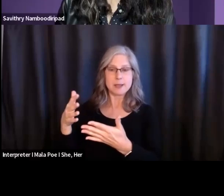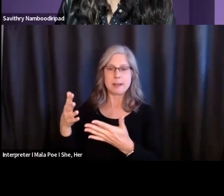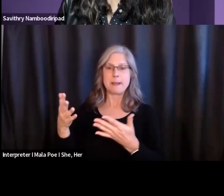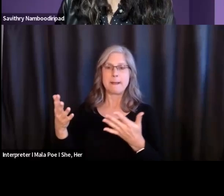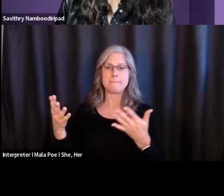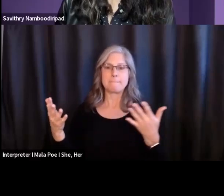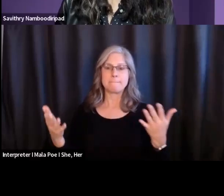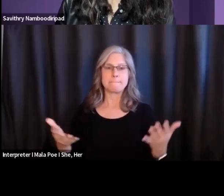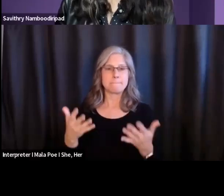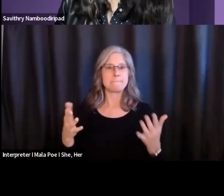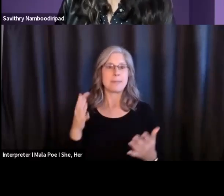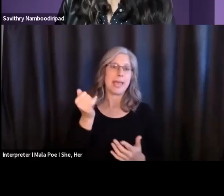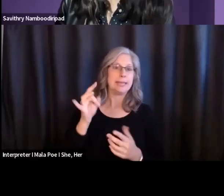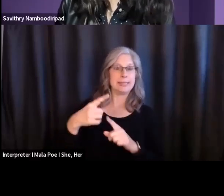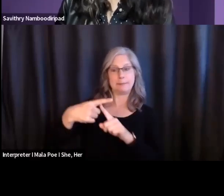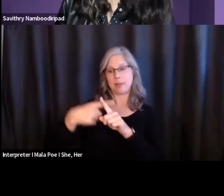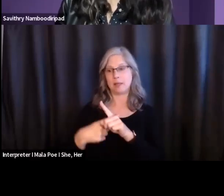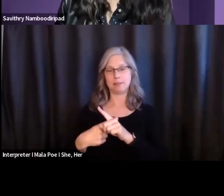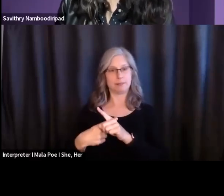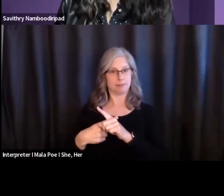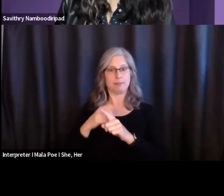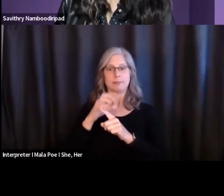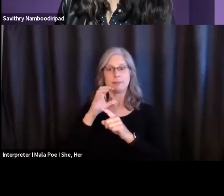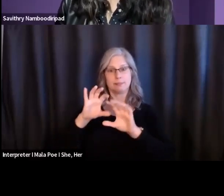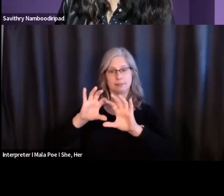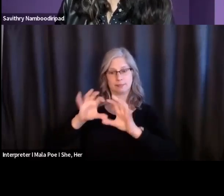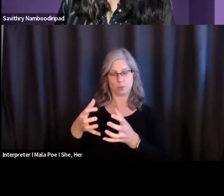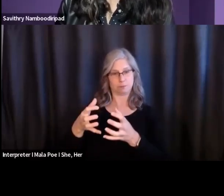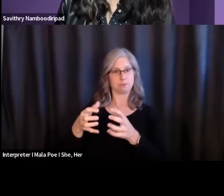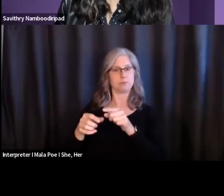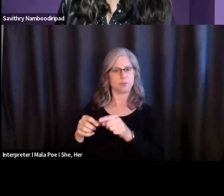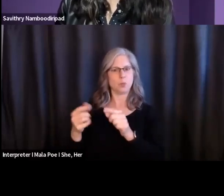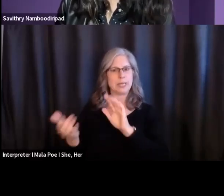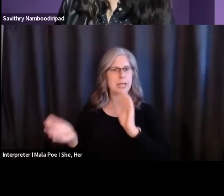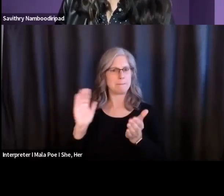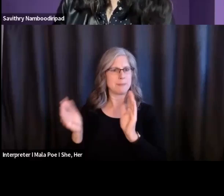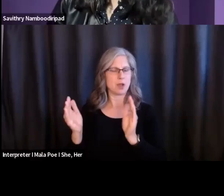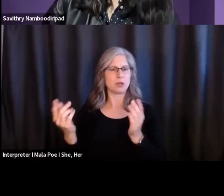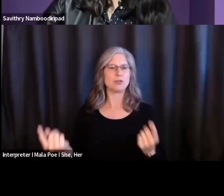having an 18 month-old group and, and then we're comparing them in the cross-sectional design,